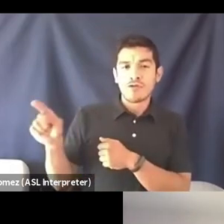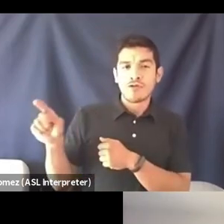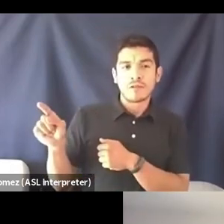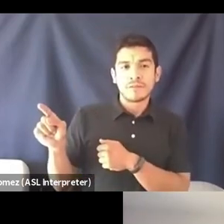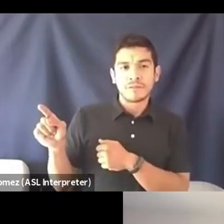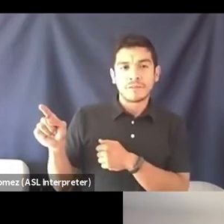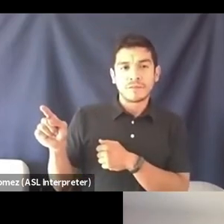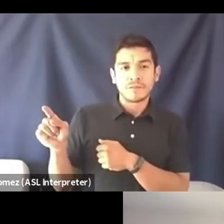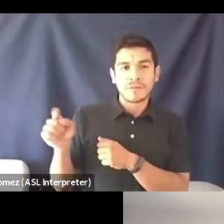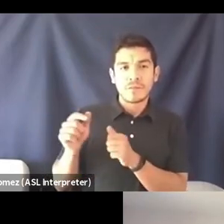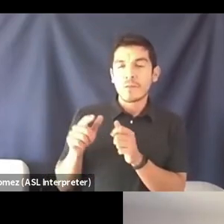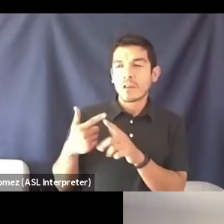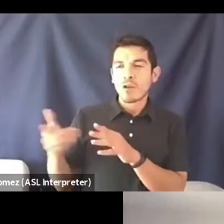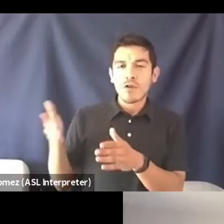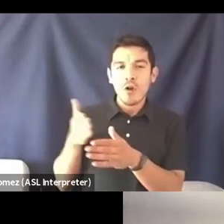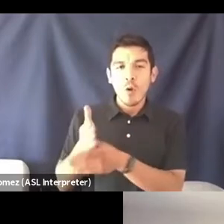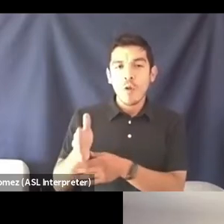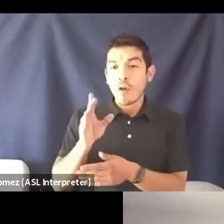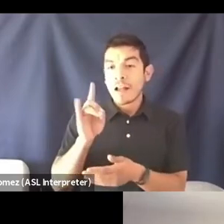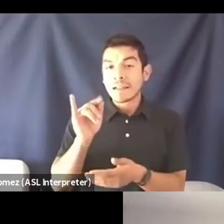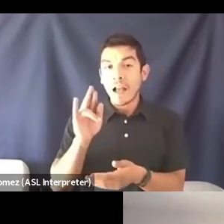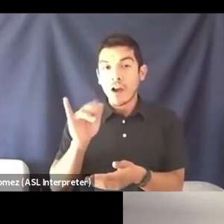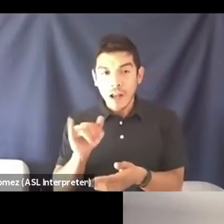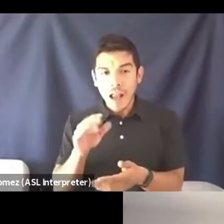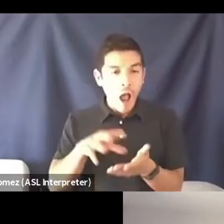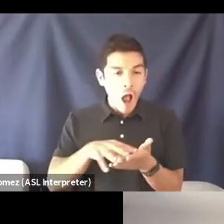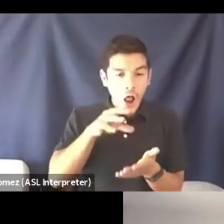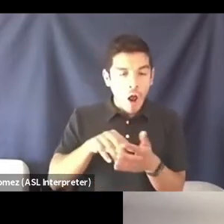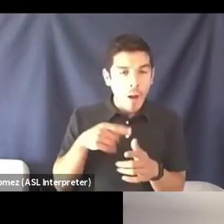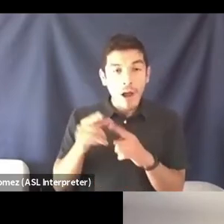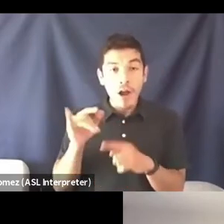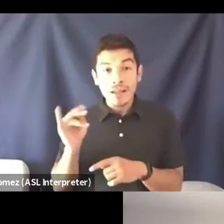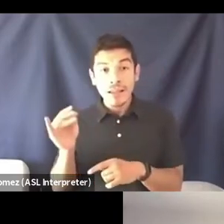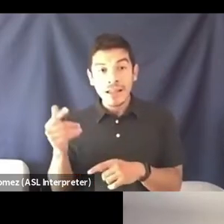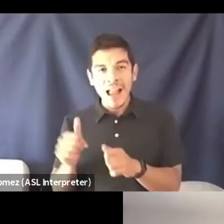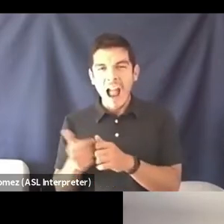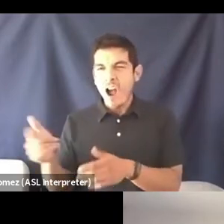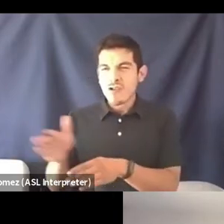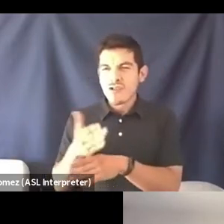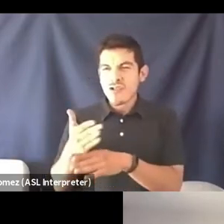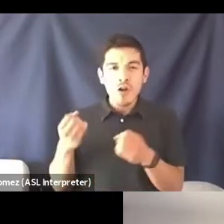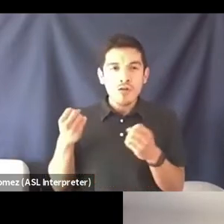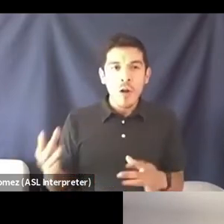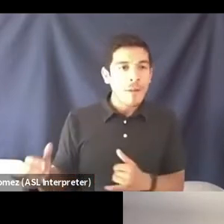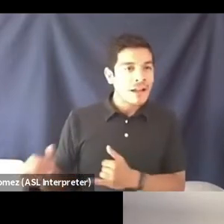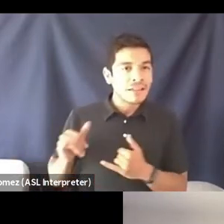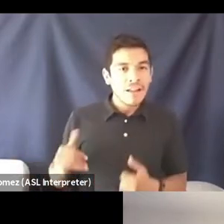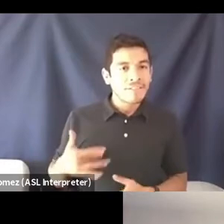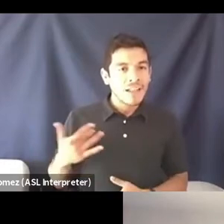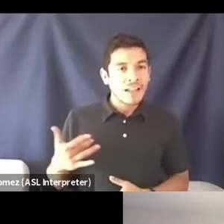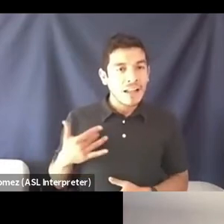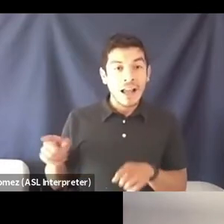when she was going through her diary and learning about Yingying. How she shared so many of the same feelings as Yingying.